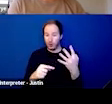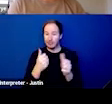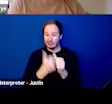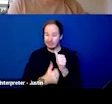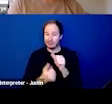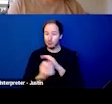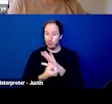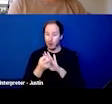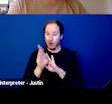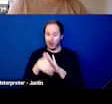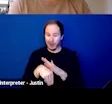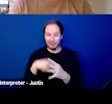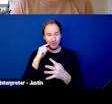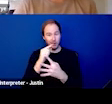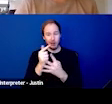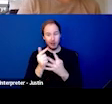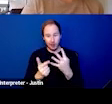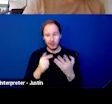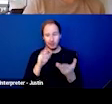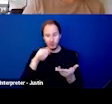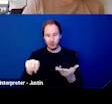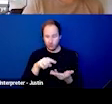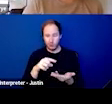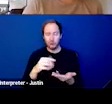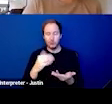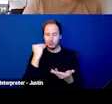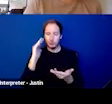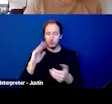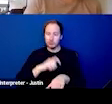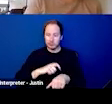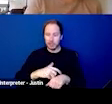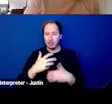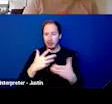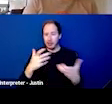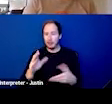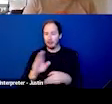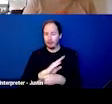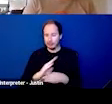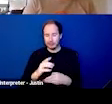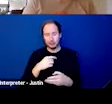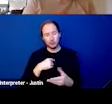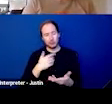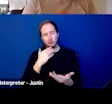We know that you have a lot on your plates and a lot of your time. And so we just want you to know that we really value you.